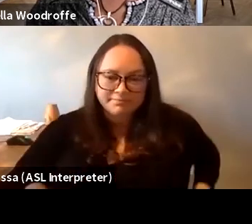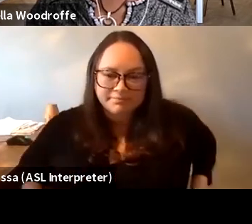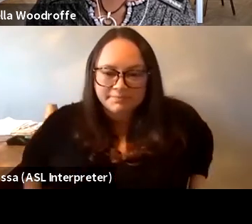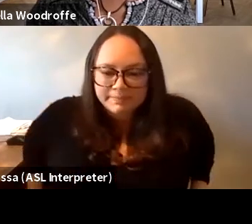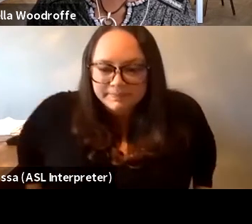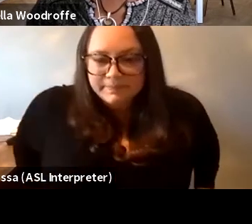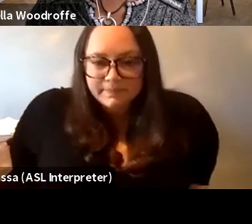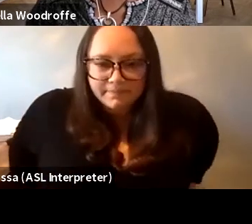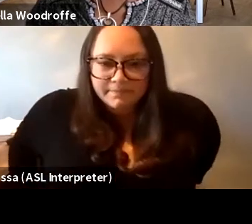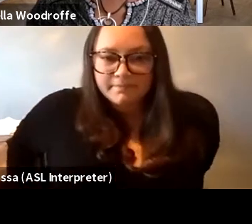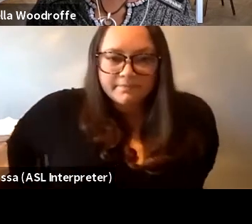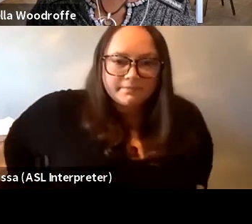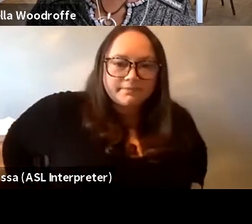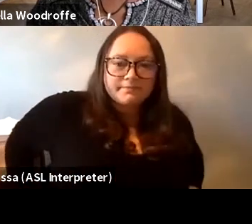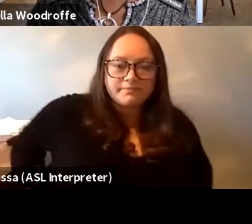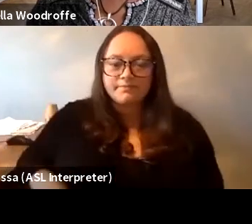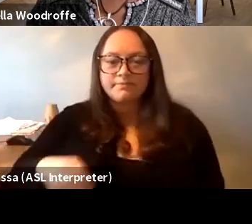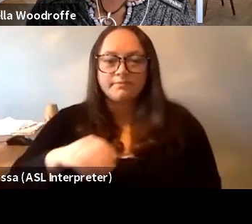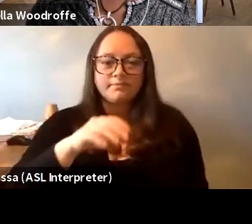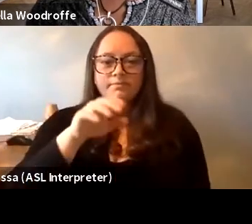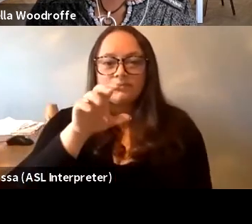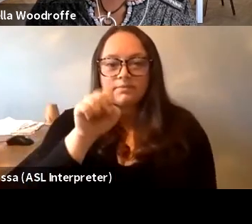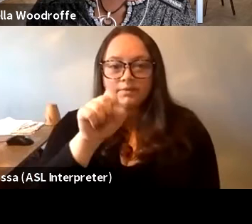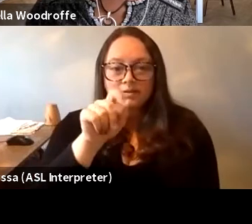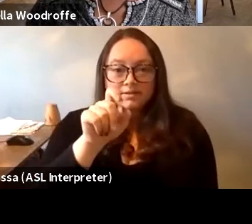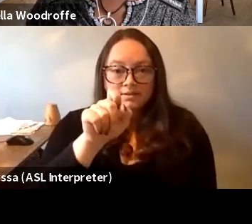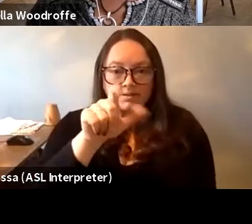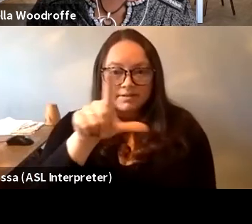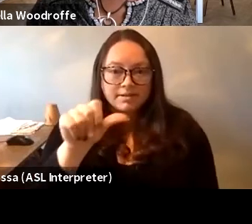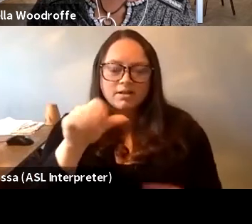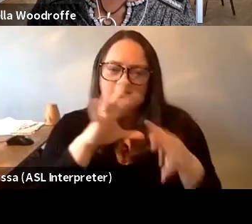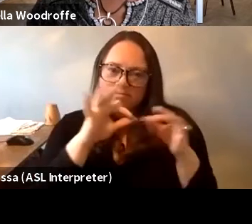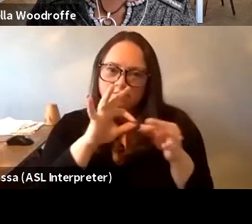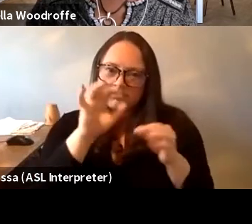yeah, the word can be very helpful. It can be very, very